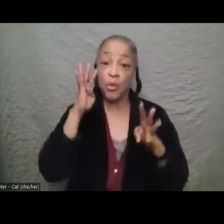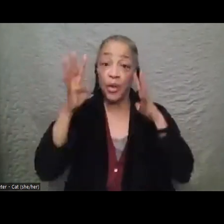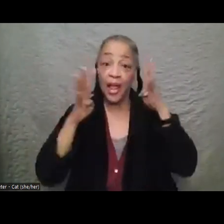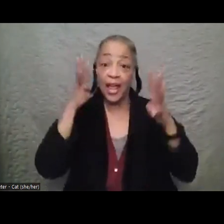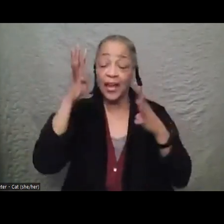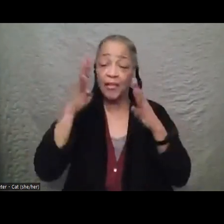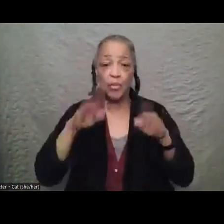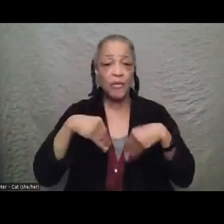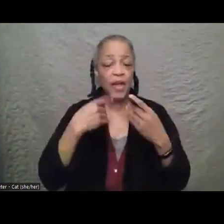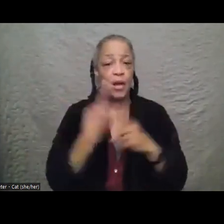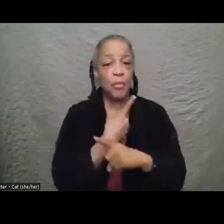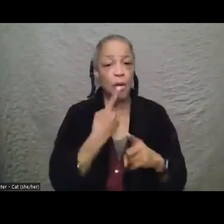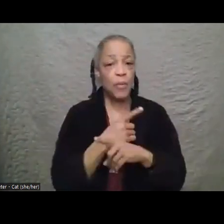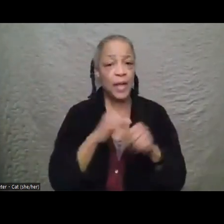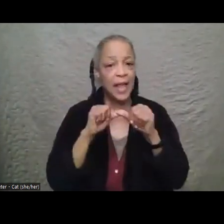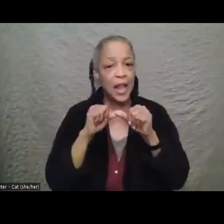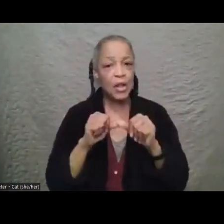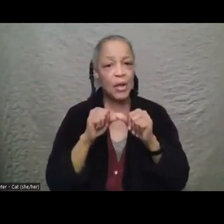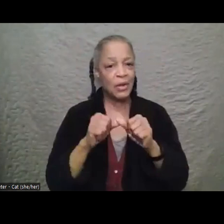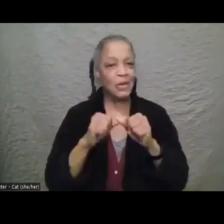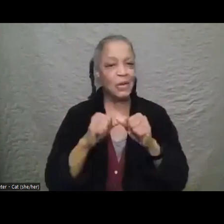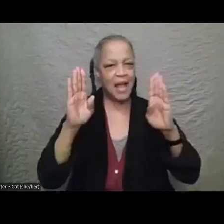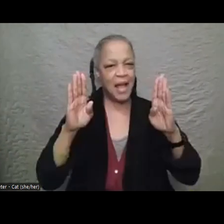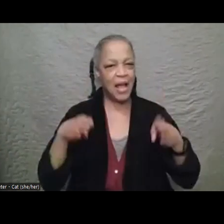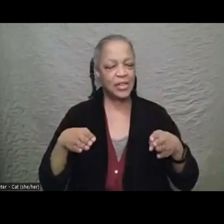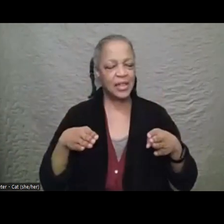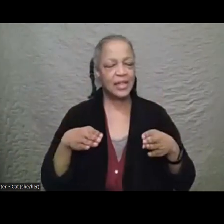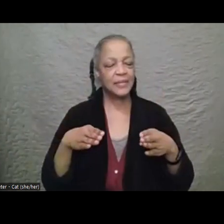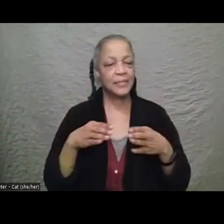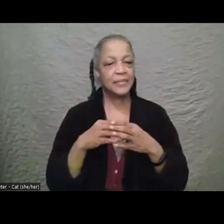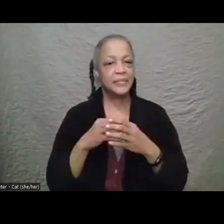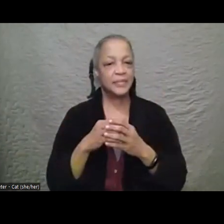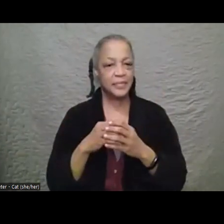and long-term housing.